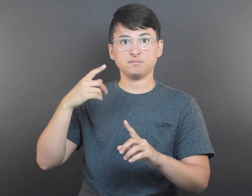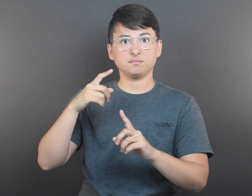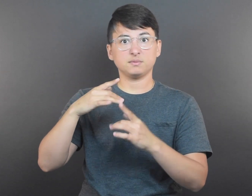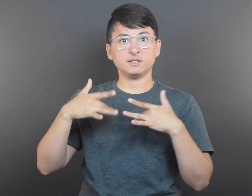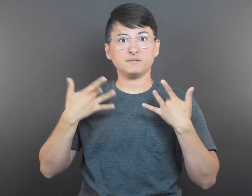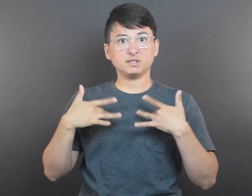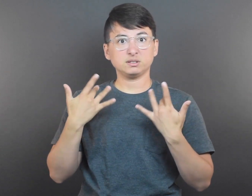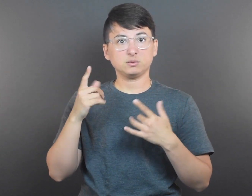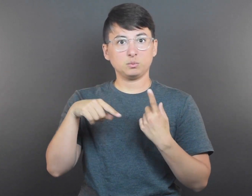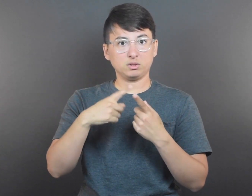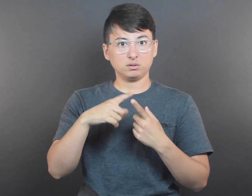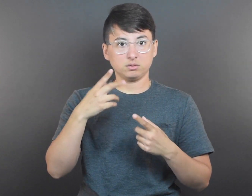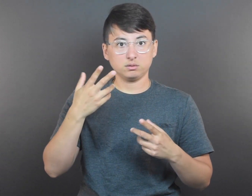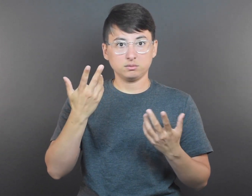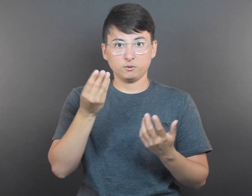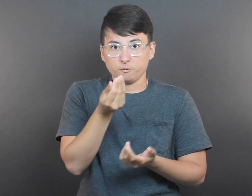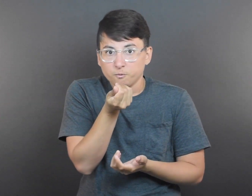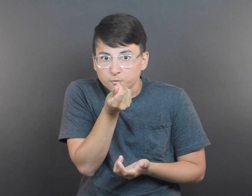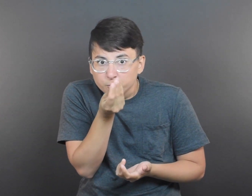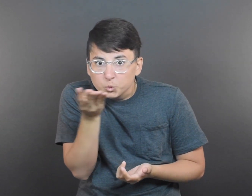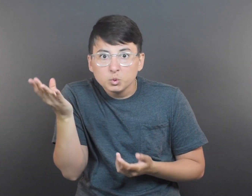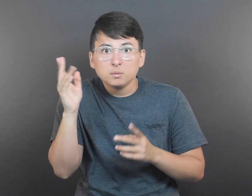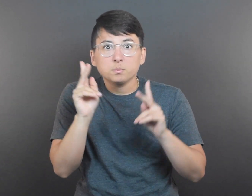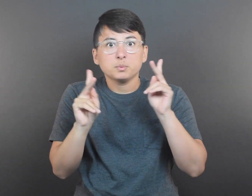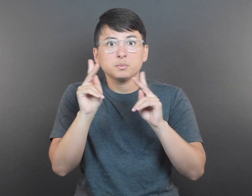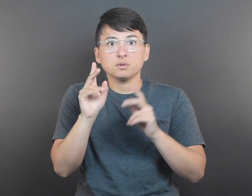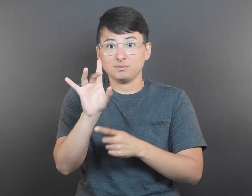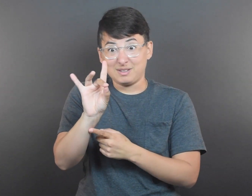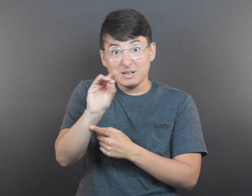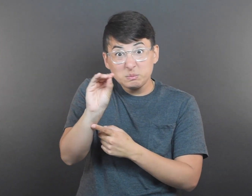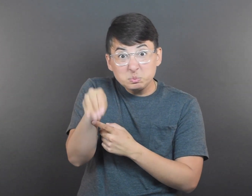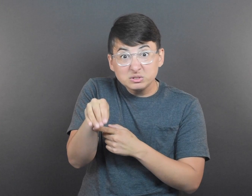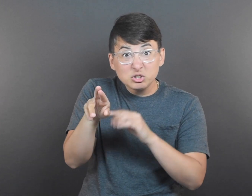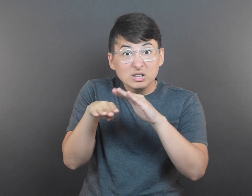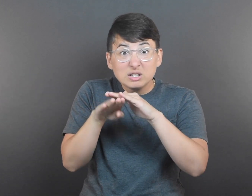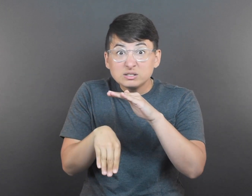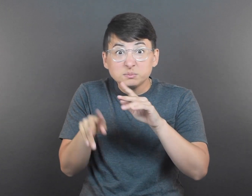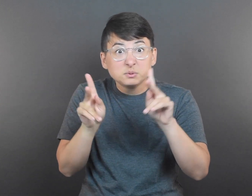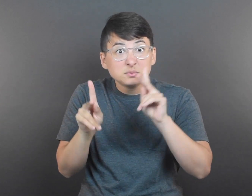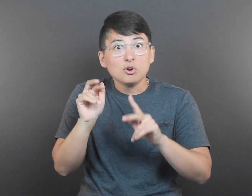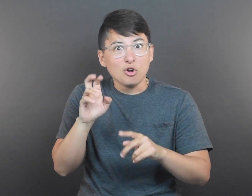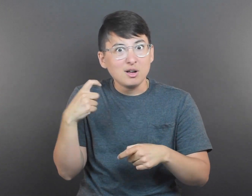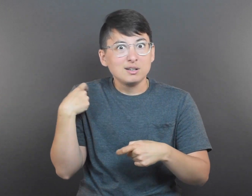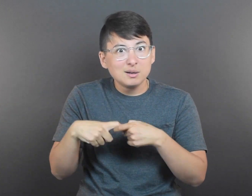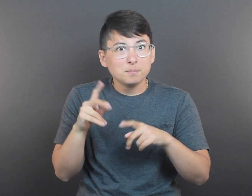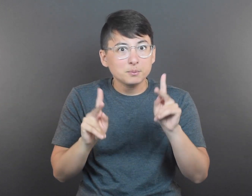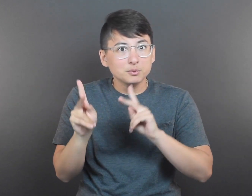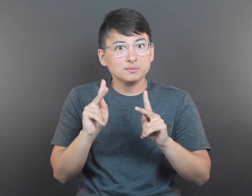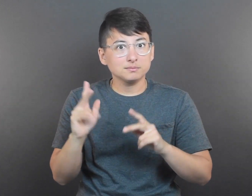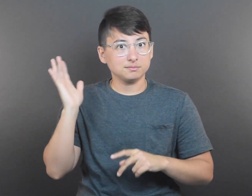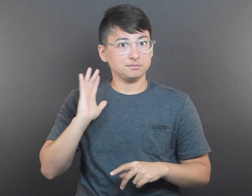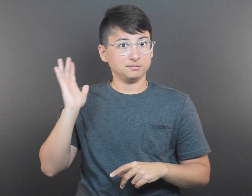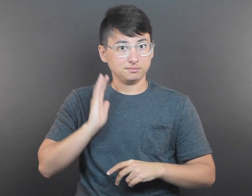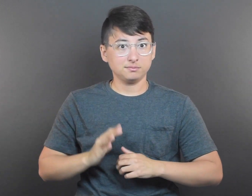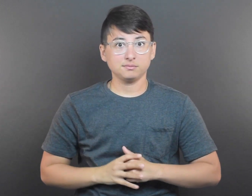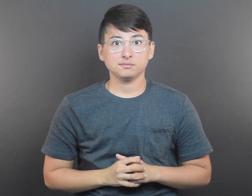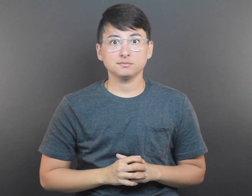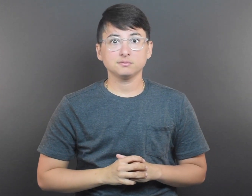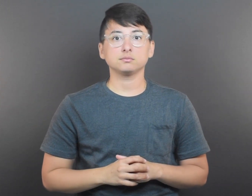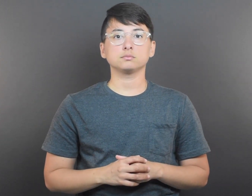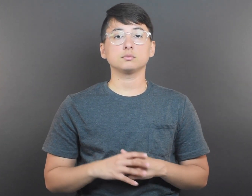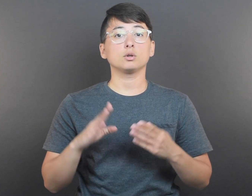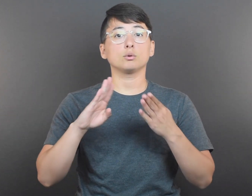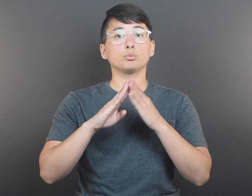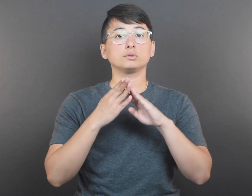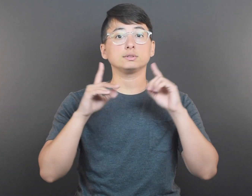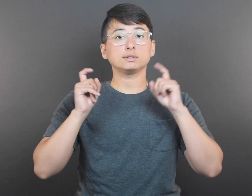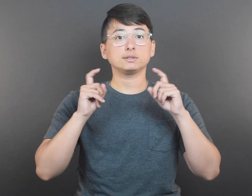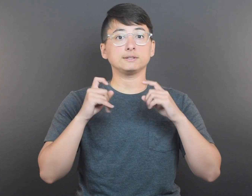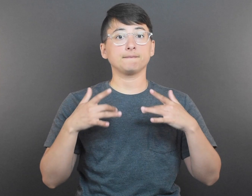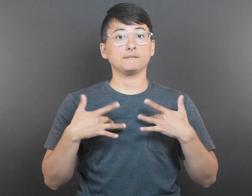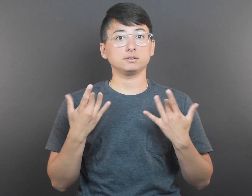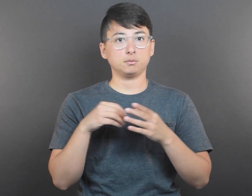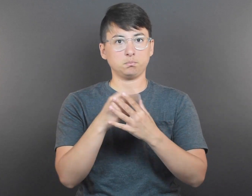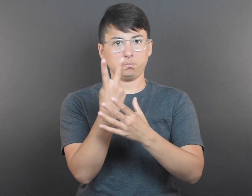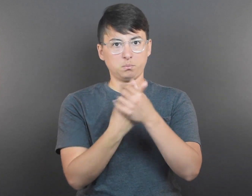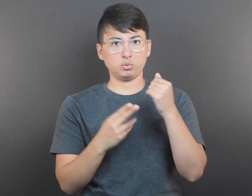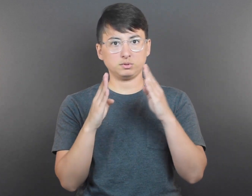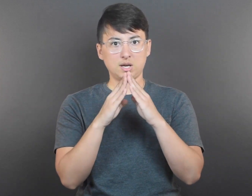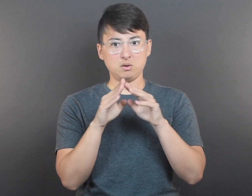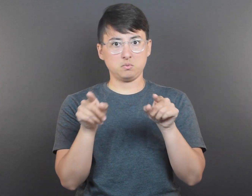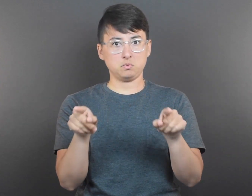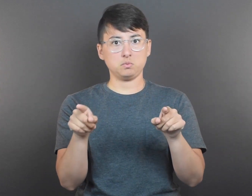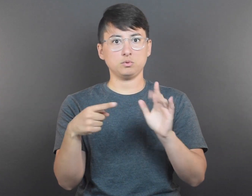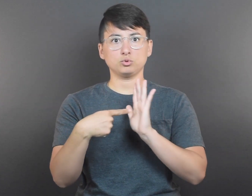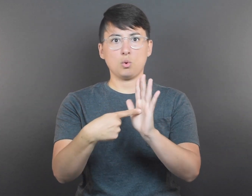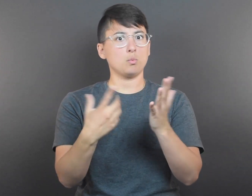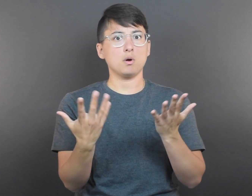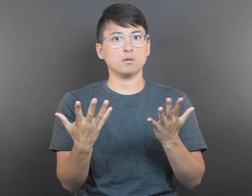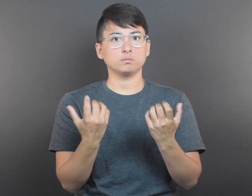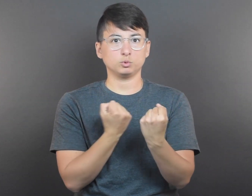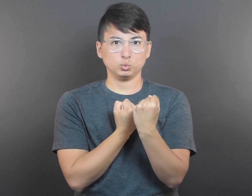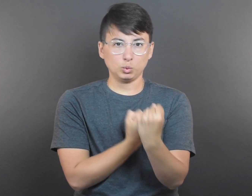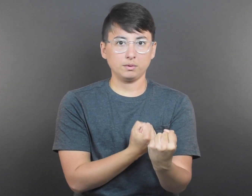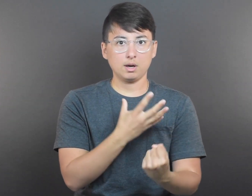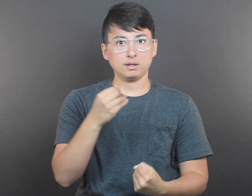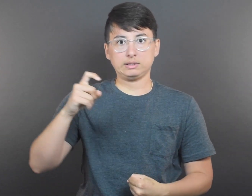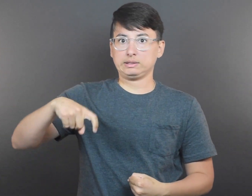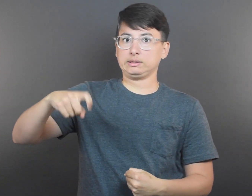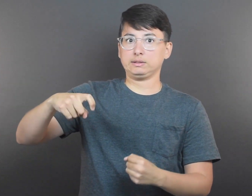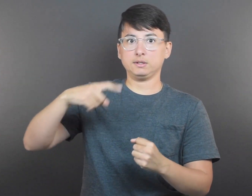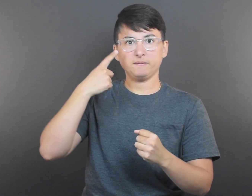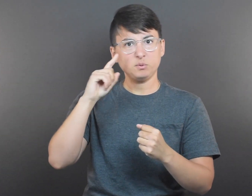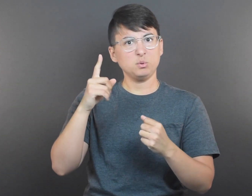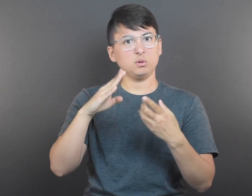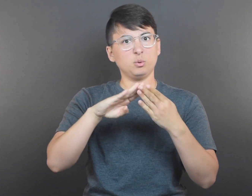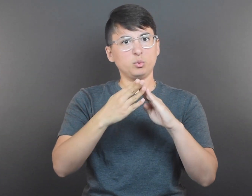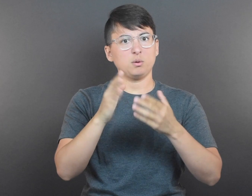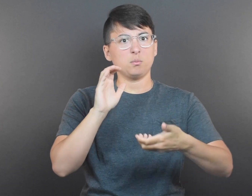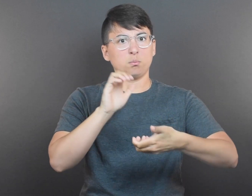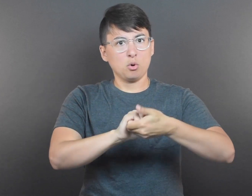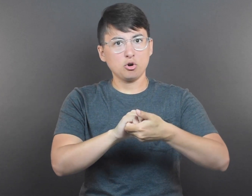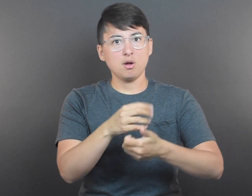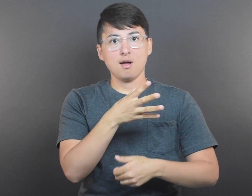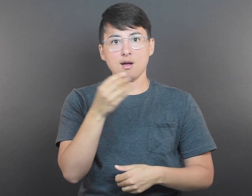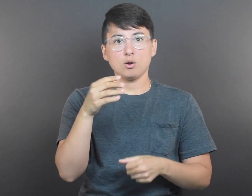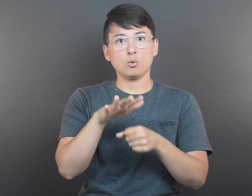The Madelia and St. James community testing events demonstrated the strength and necessity